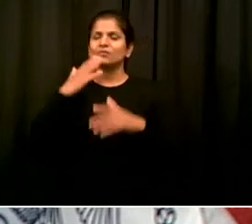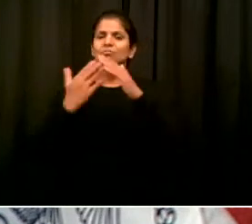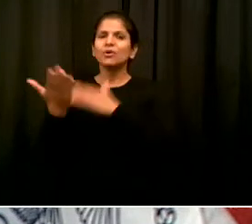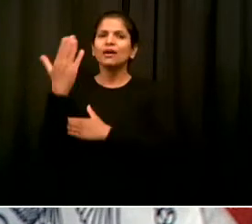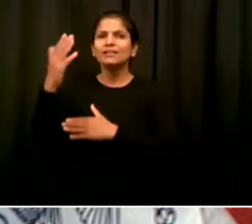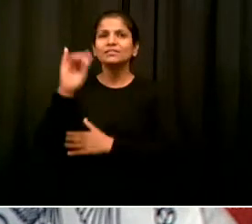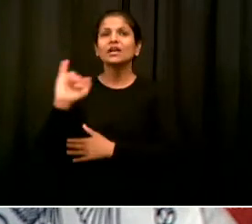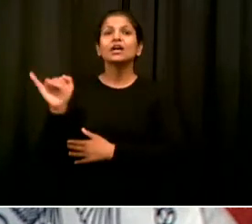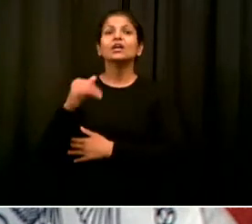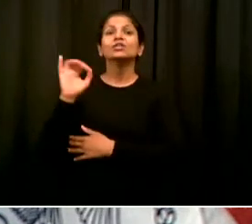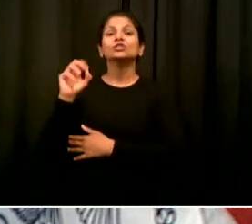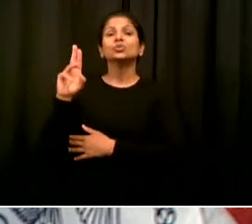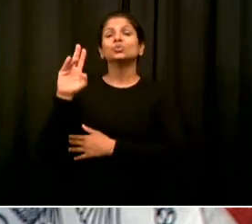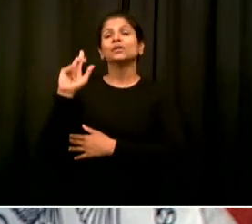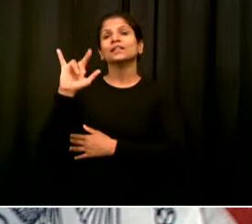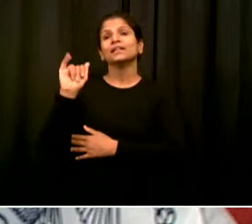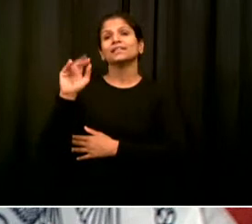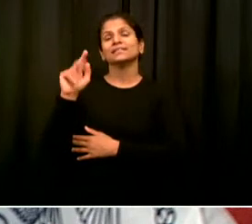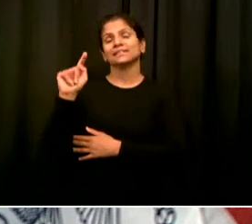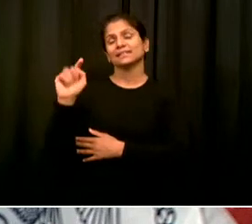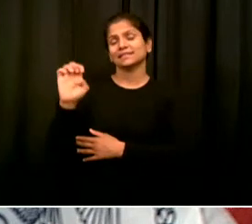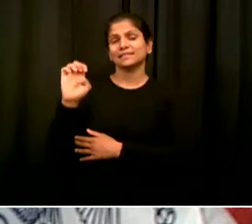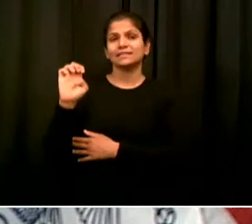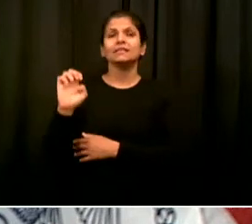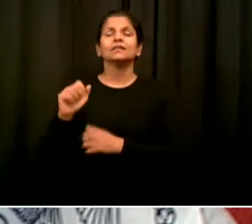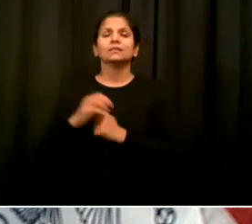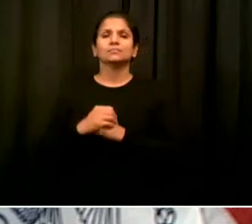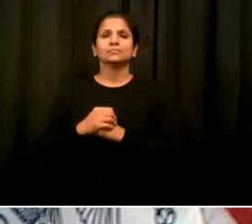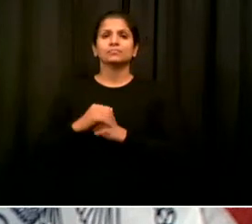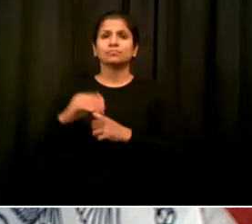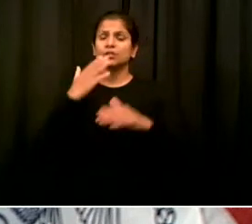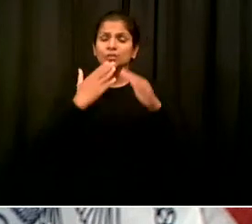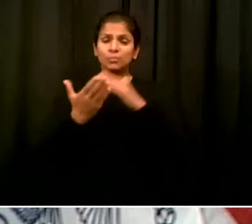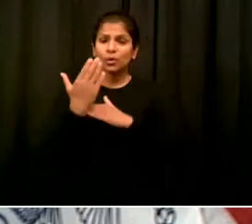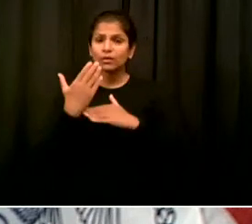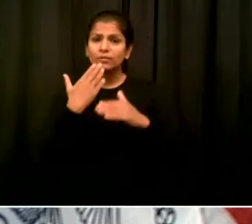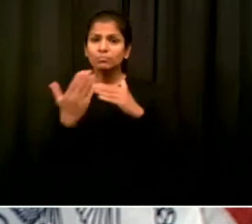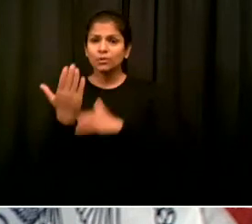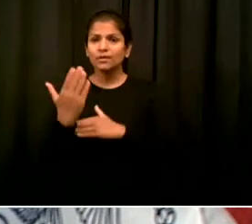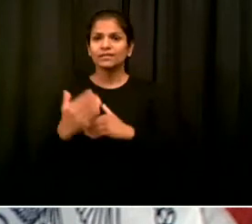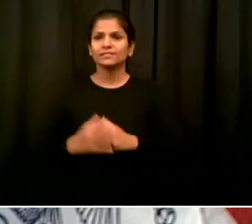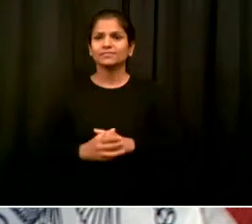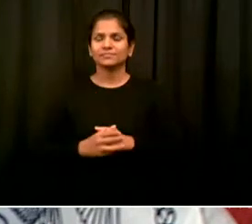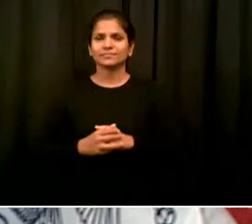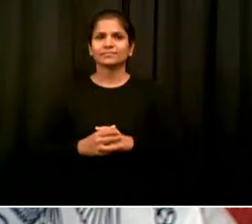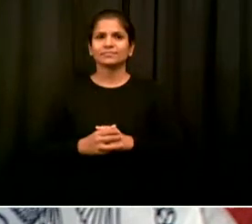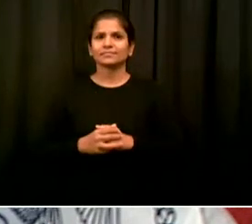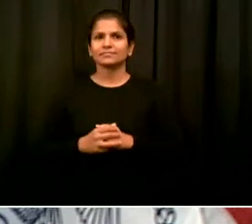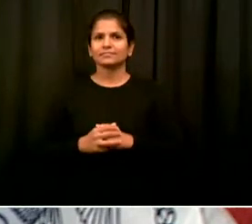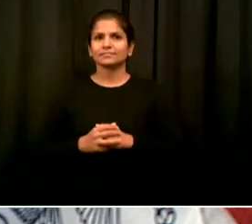RFISTST GO GGSOE TO JULIET FROM 1010 WW. IN GOOD MORNING, MR. MAYOR. HOW YOU DOIING? I'M DOING WEWE, LLJUJUIE T.T.